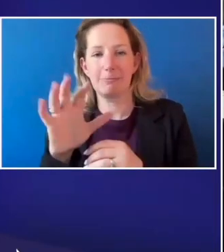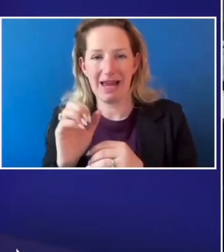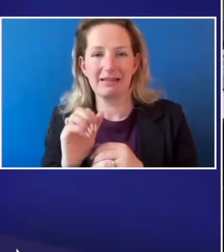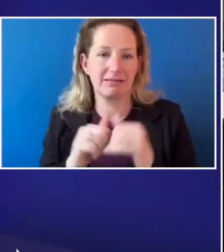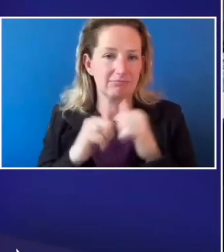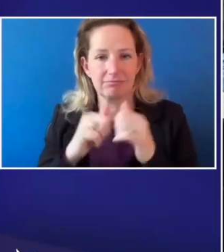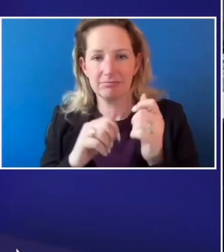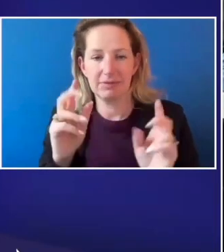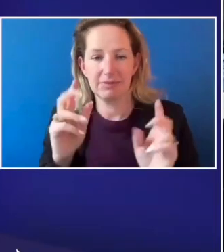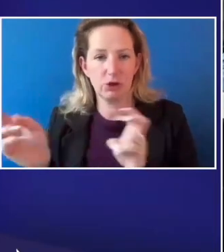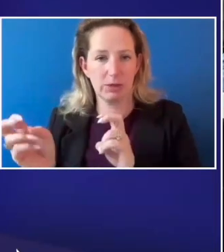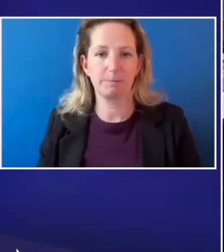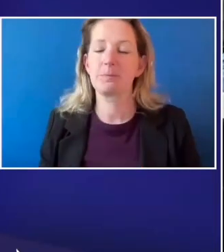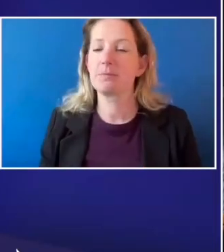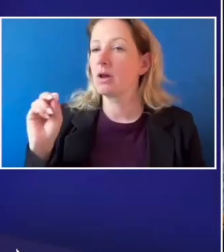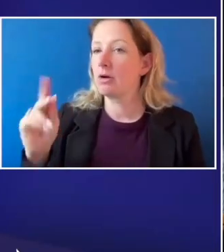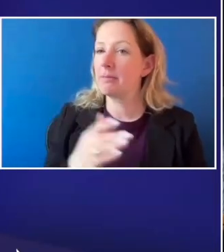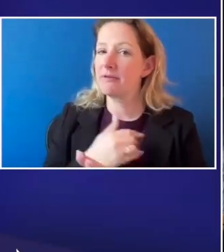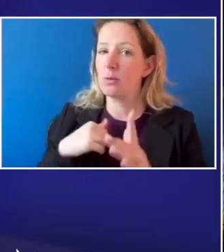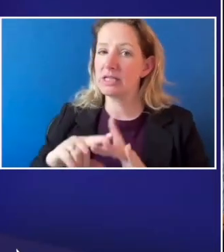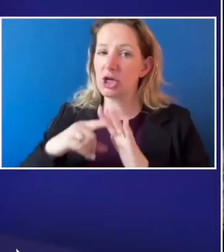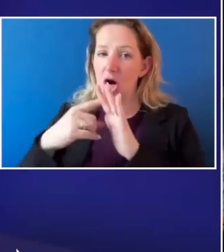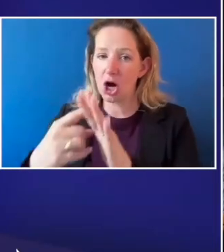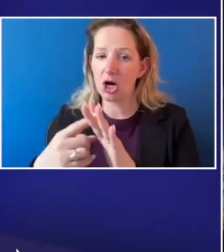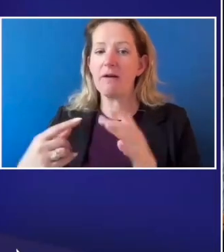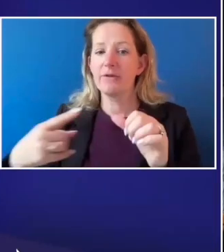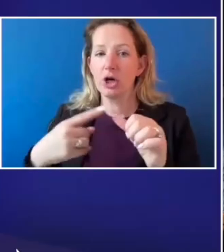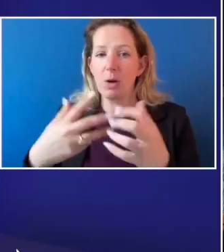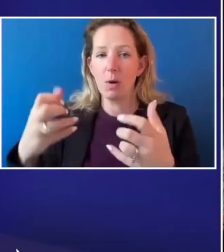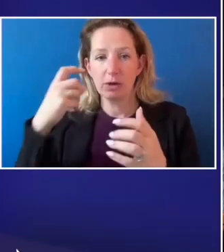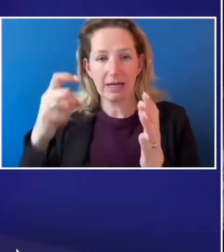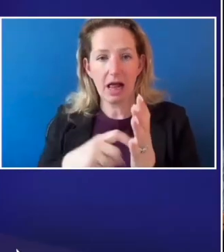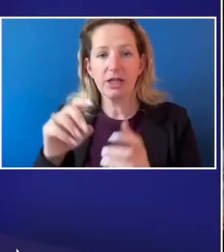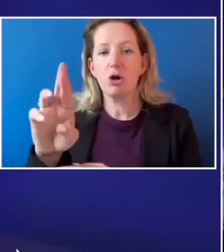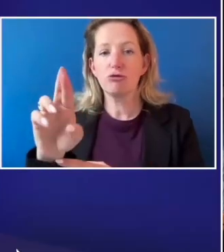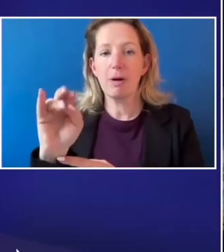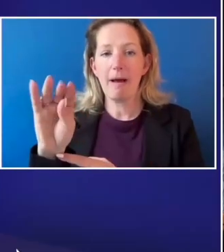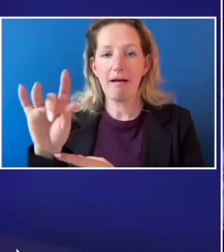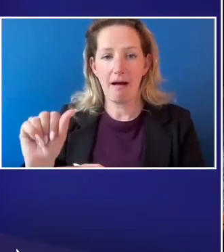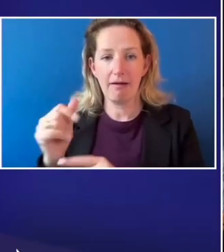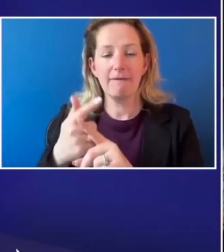Okay, before we get started, I'd be remiss if I did not acknowledge Rebecca, on behalf of programmatic accrediting agencies